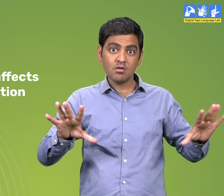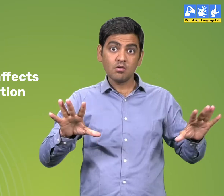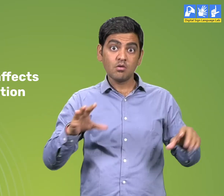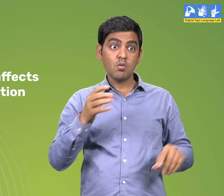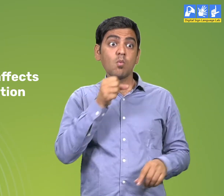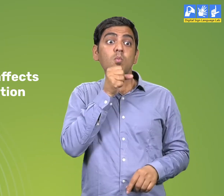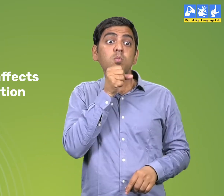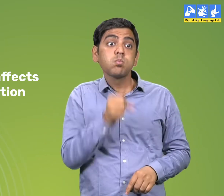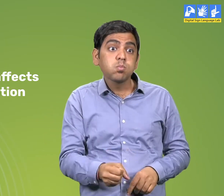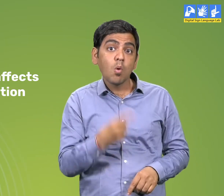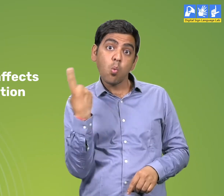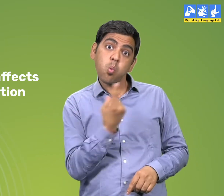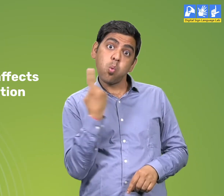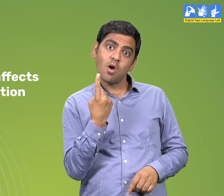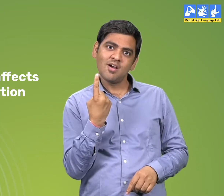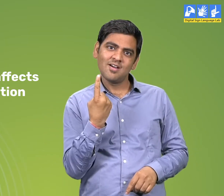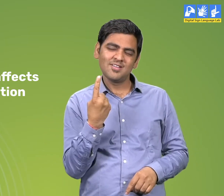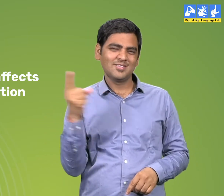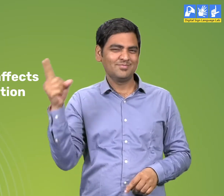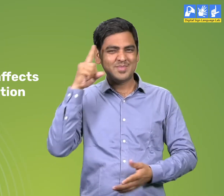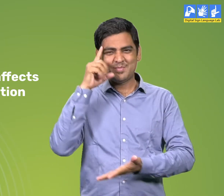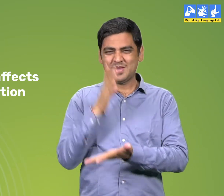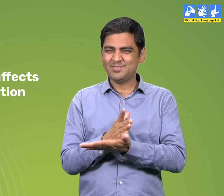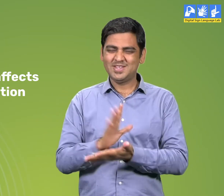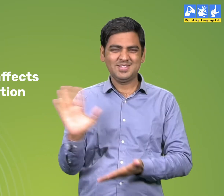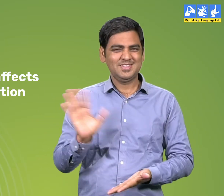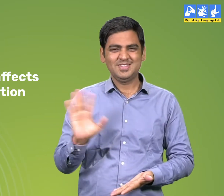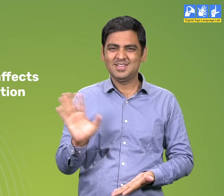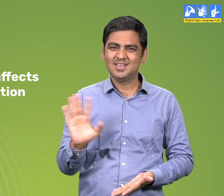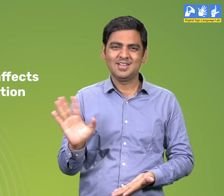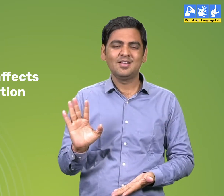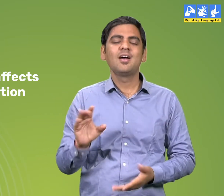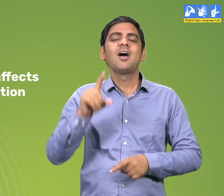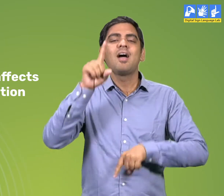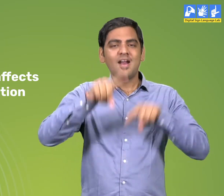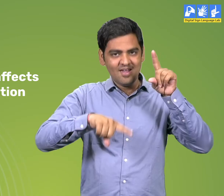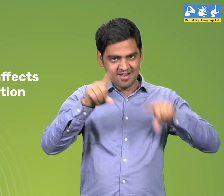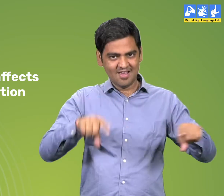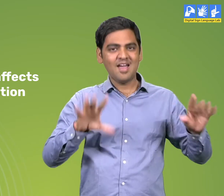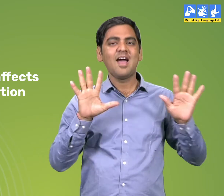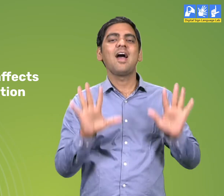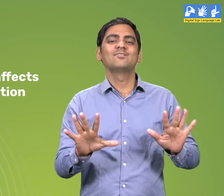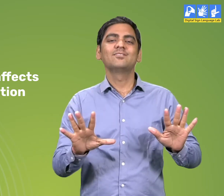People can experience hearing loss at any age.